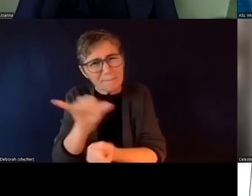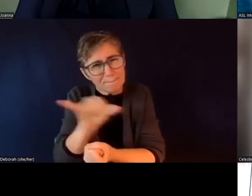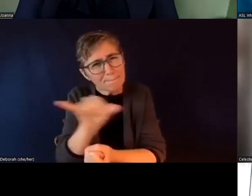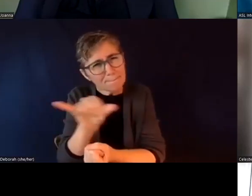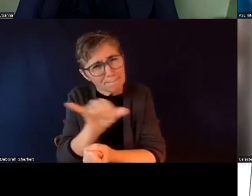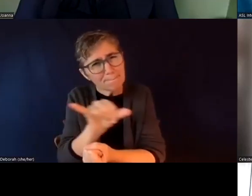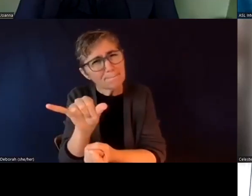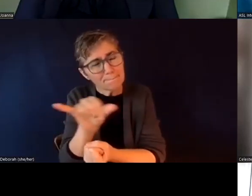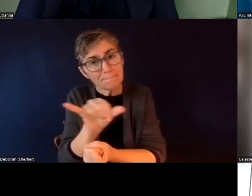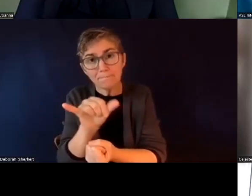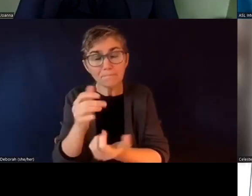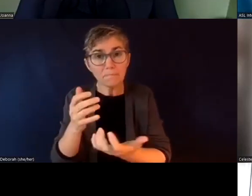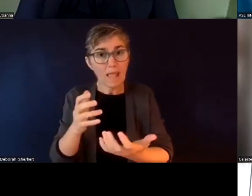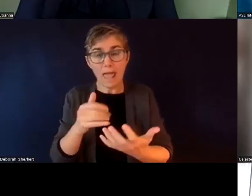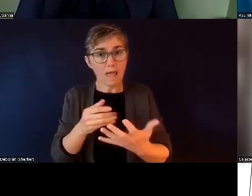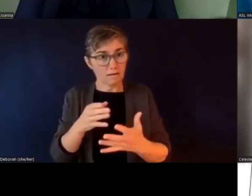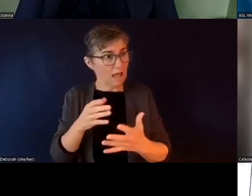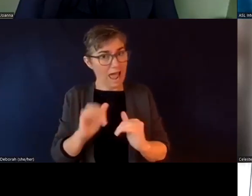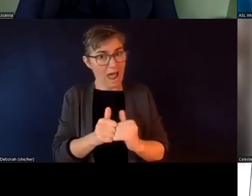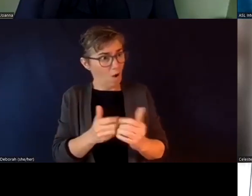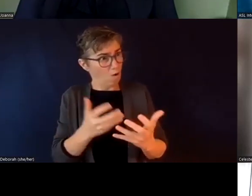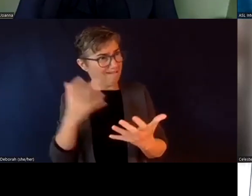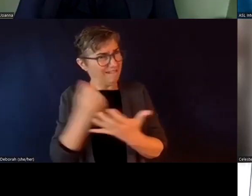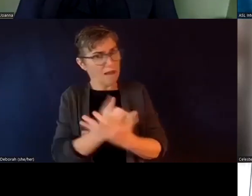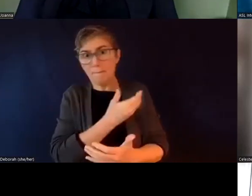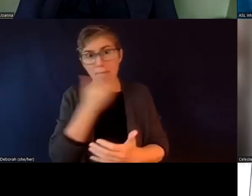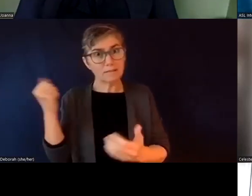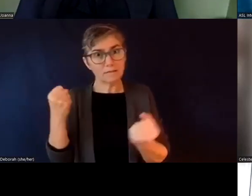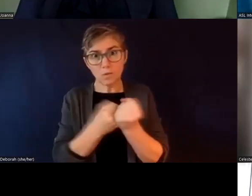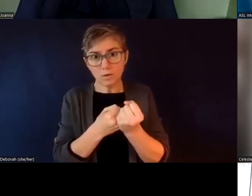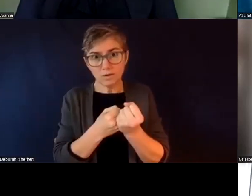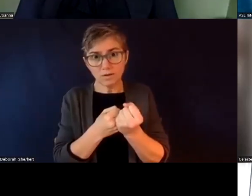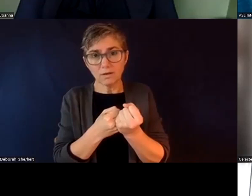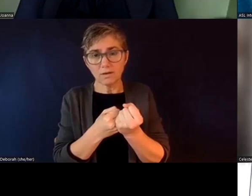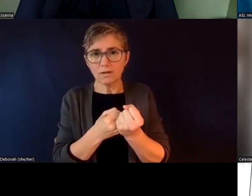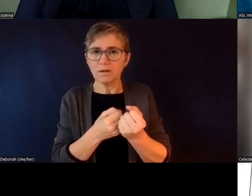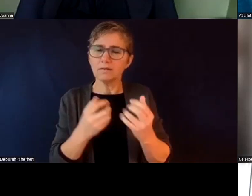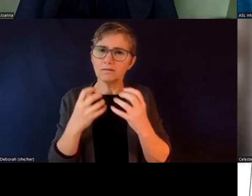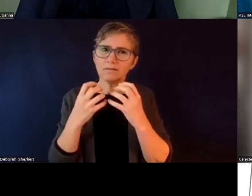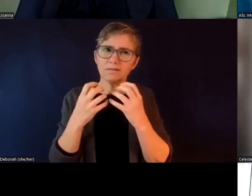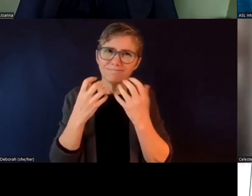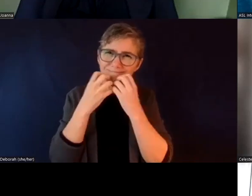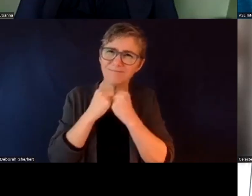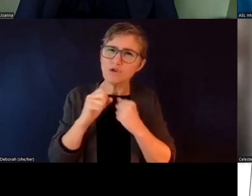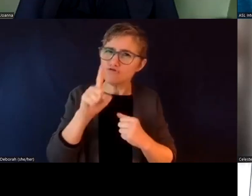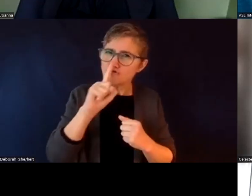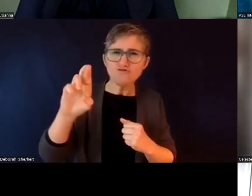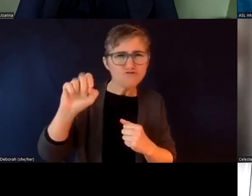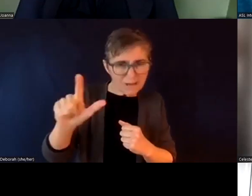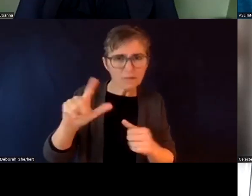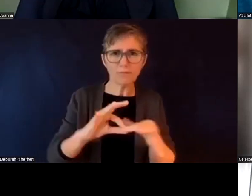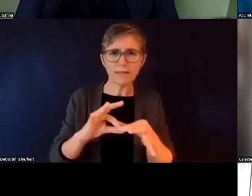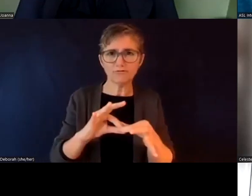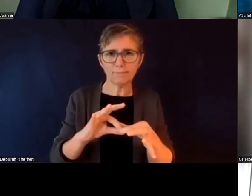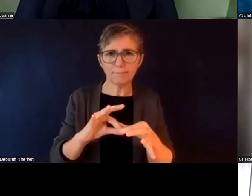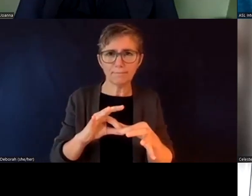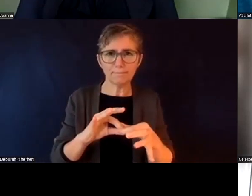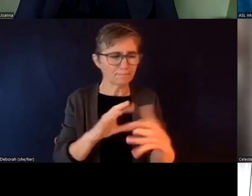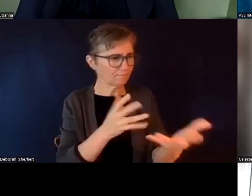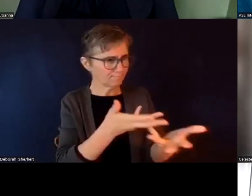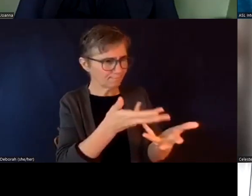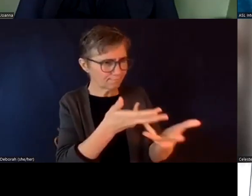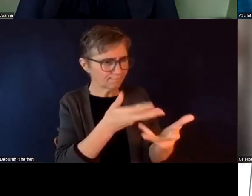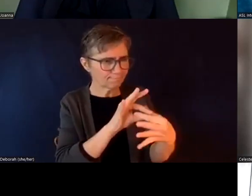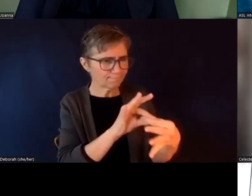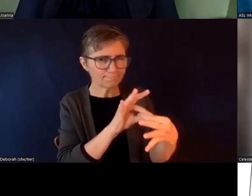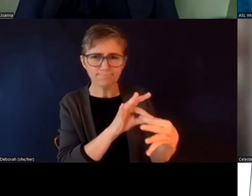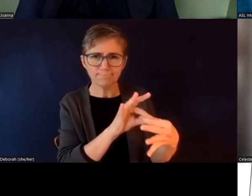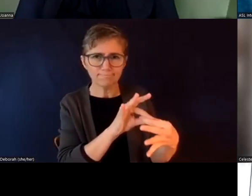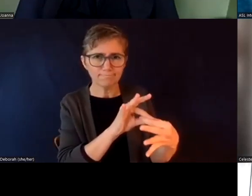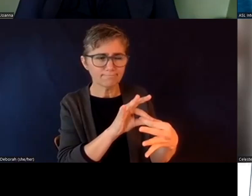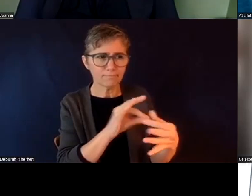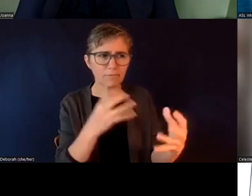And the main source is that of a genuine relationship with someone who cares,